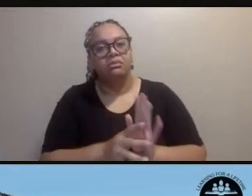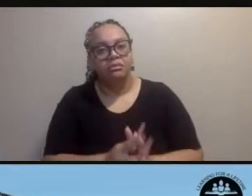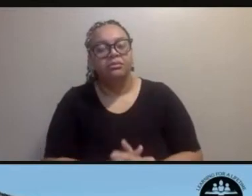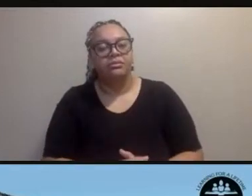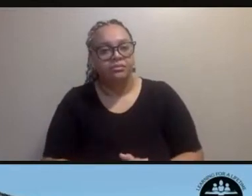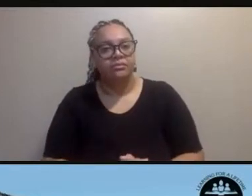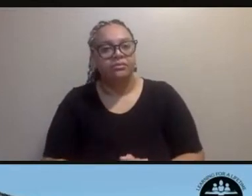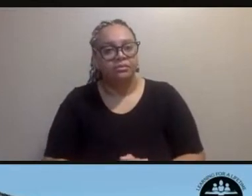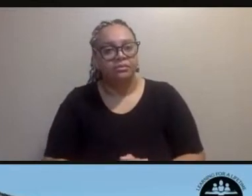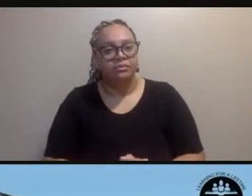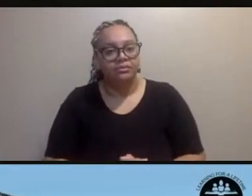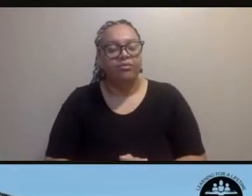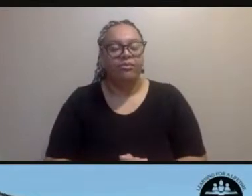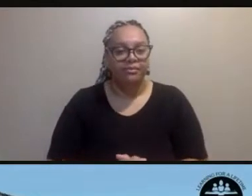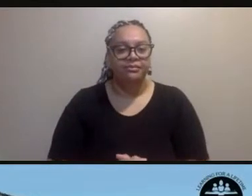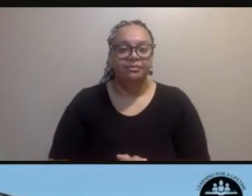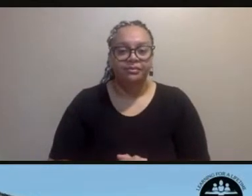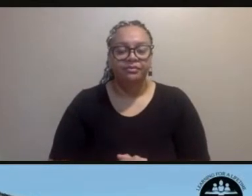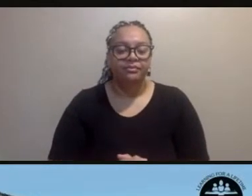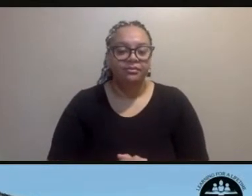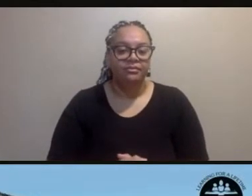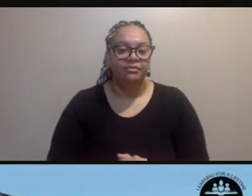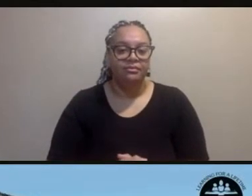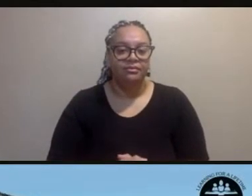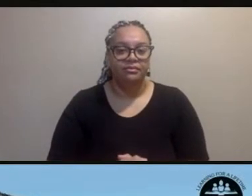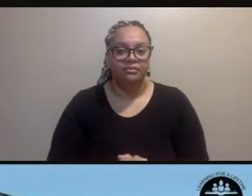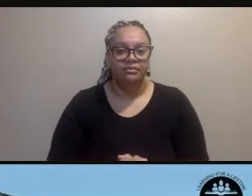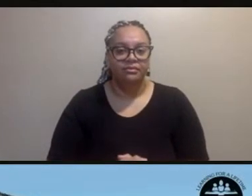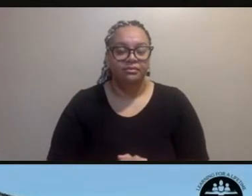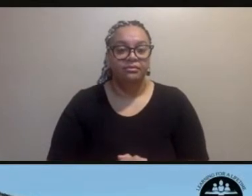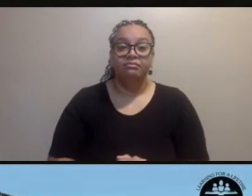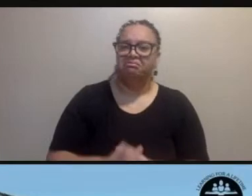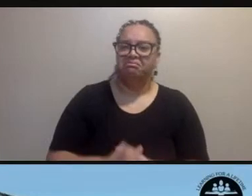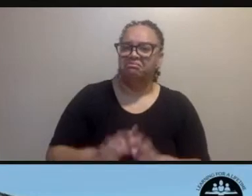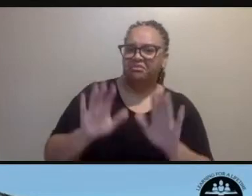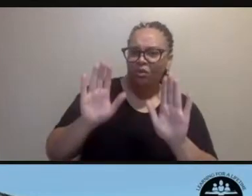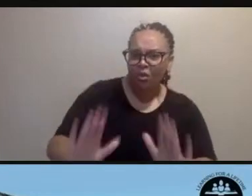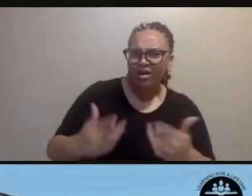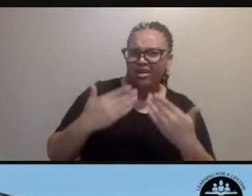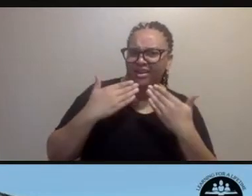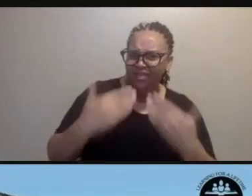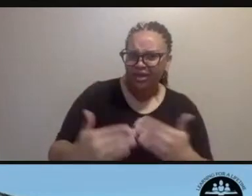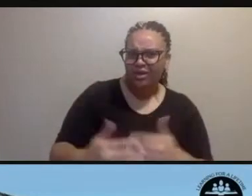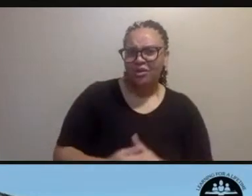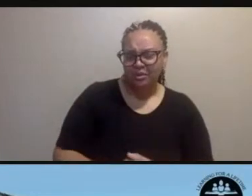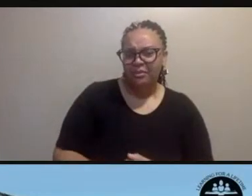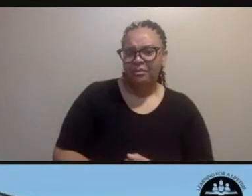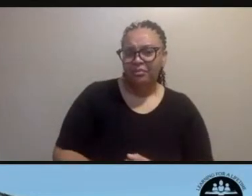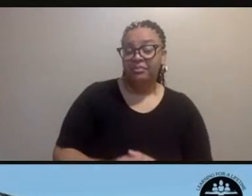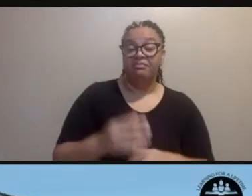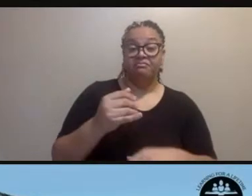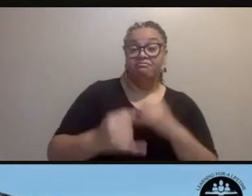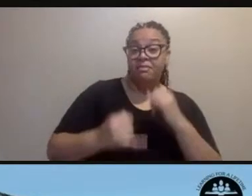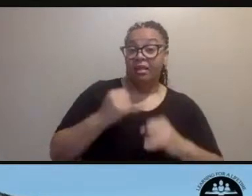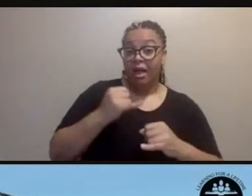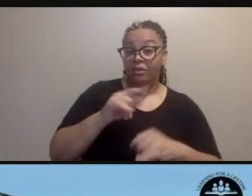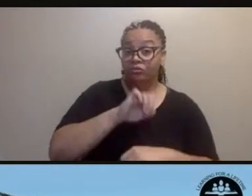AND THEN YOU CAN USE THAT TO